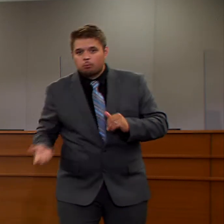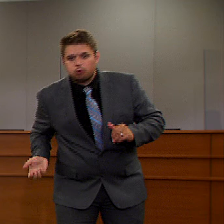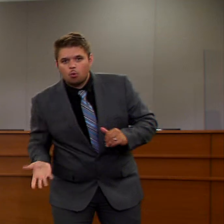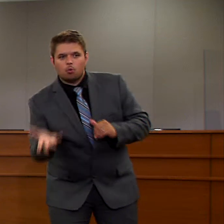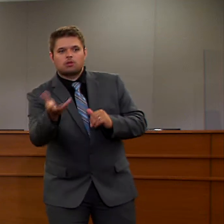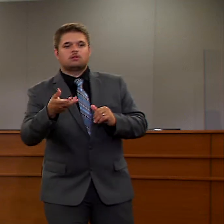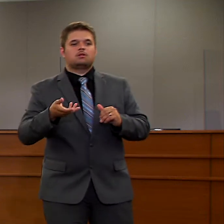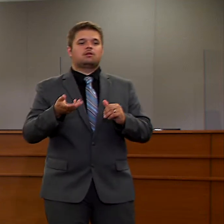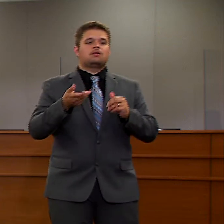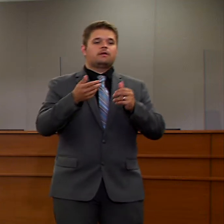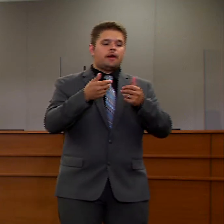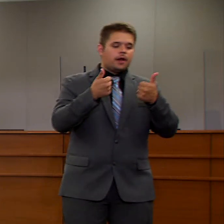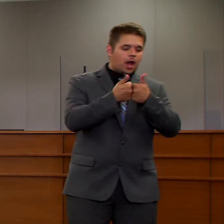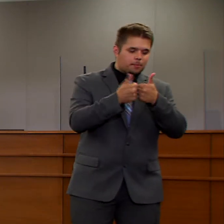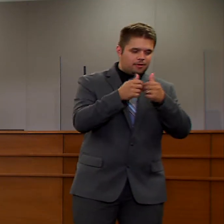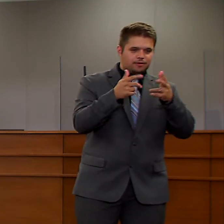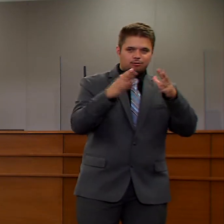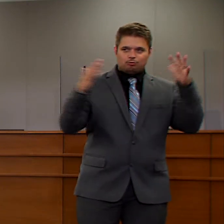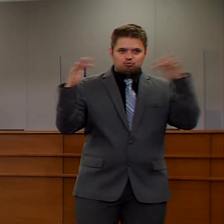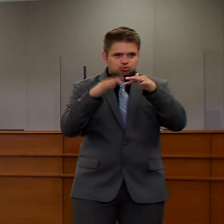allowed to open until Phase 4.